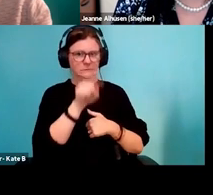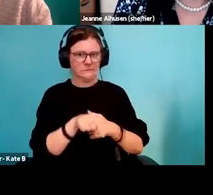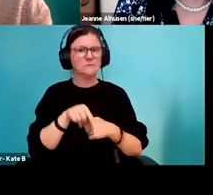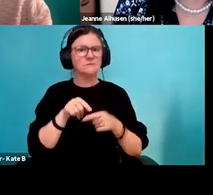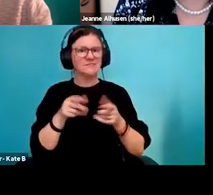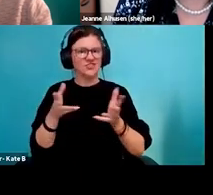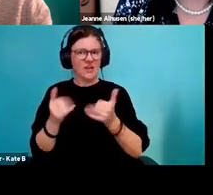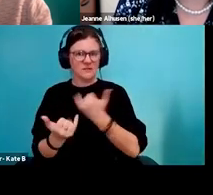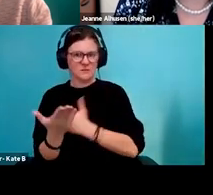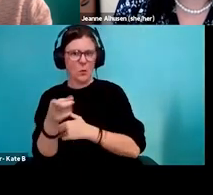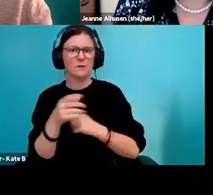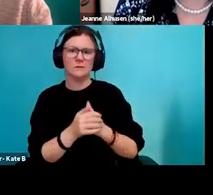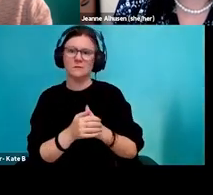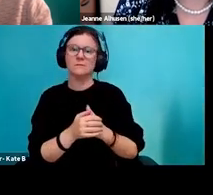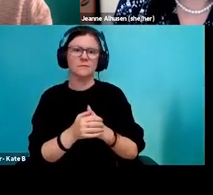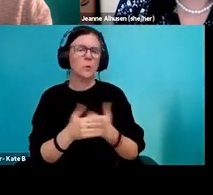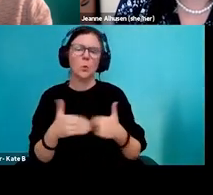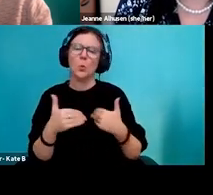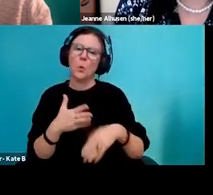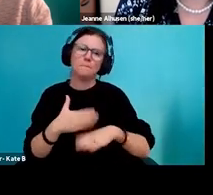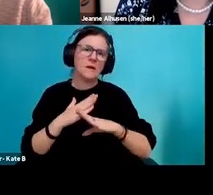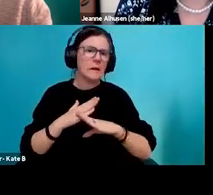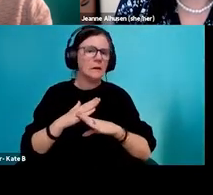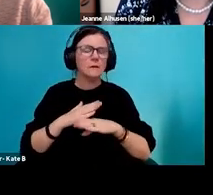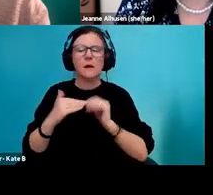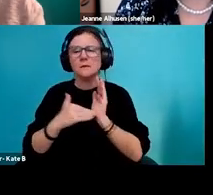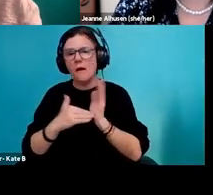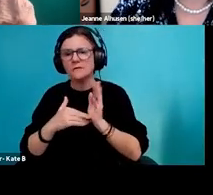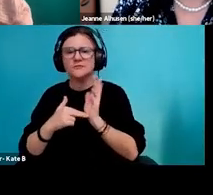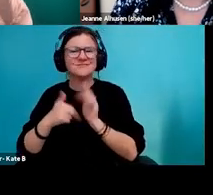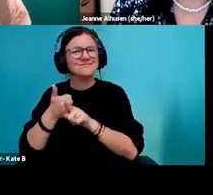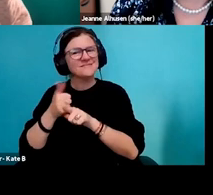this morning, is really a significant barrier to care for women with disabilities. In our